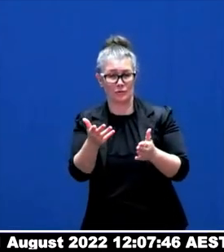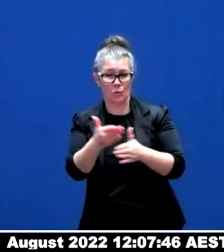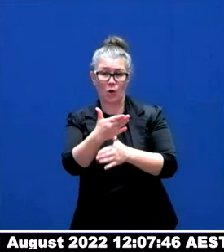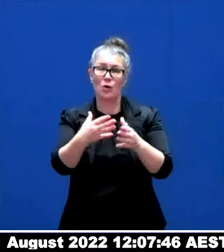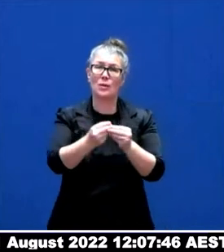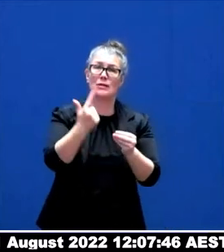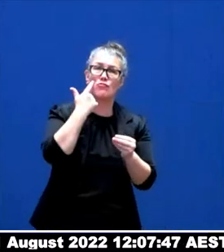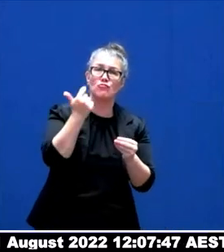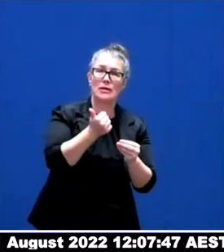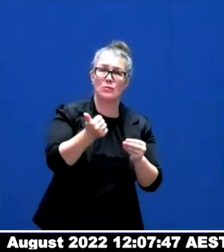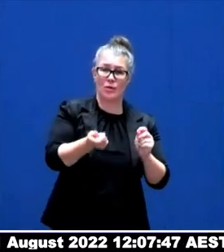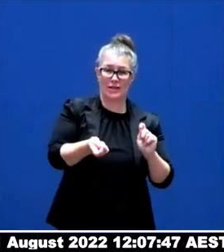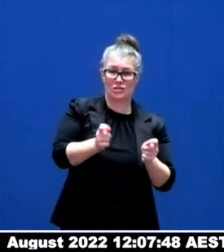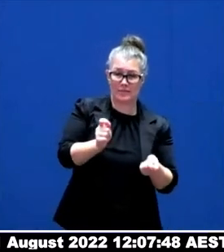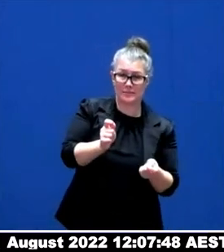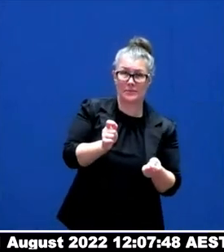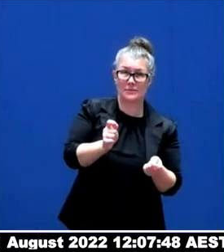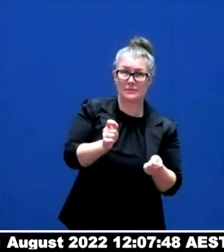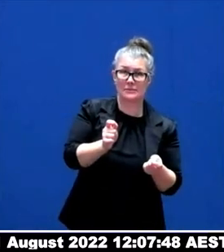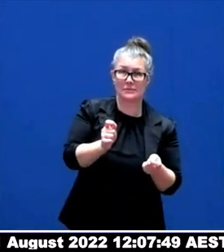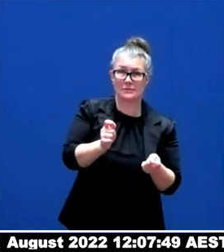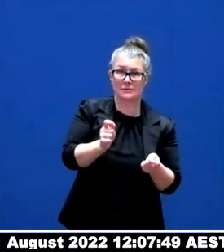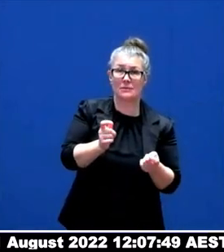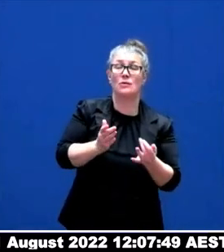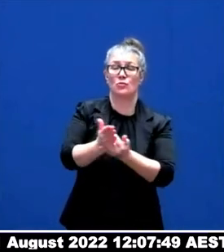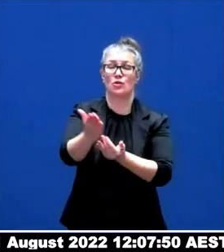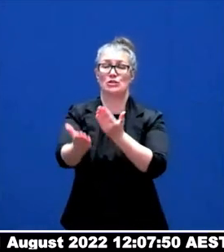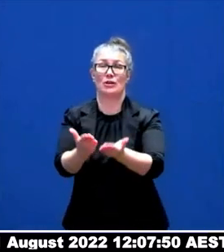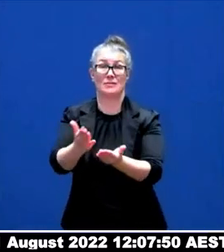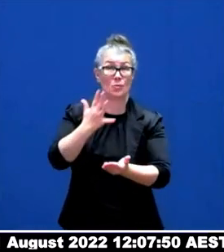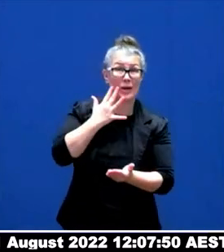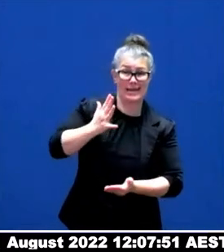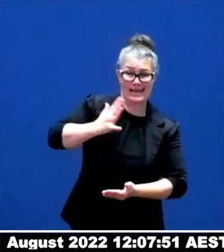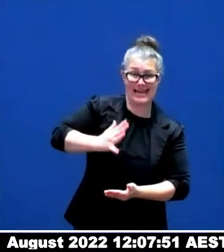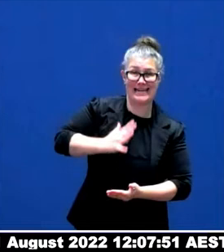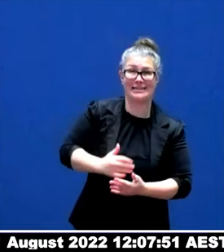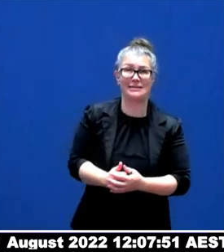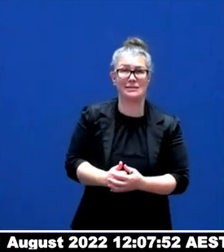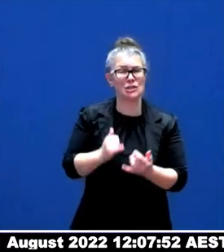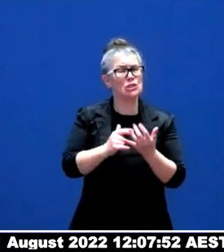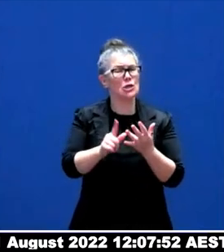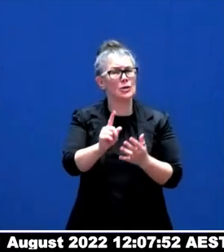that are needed. ZOE DENDLE: Okay. So, would you agree with me that this seems to think about adjustments only